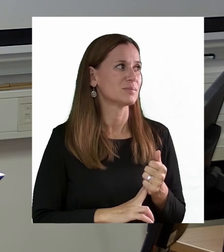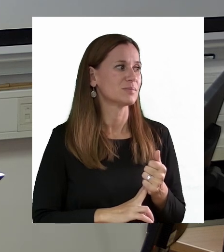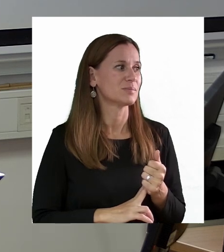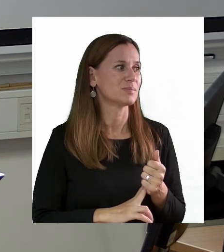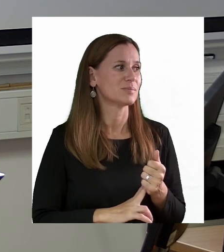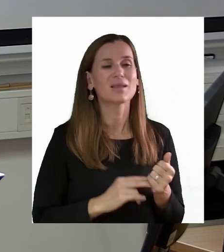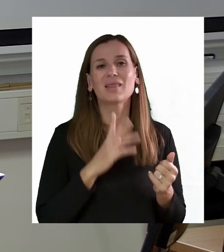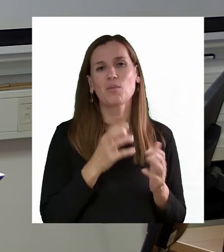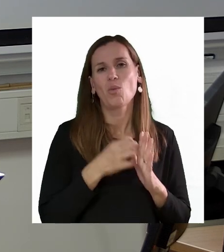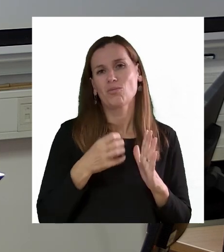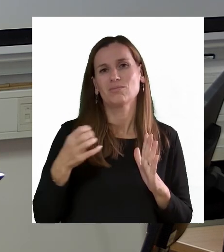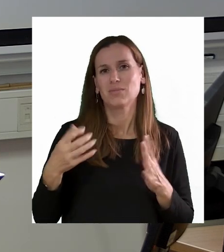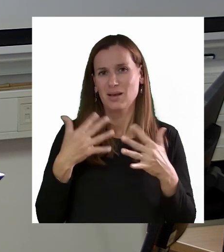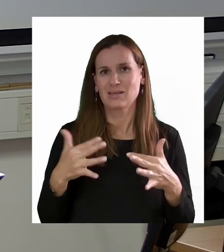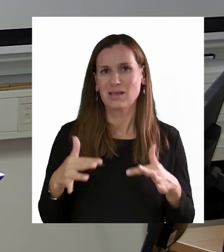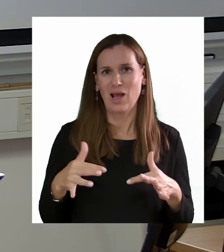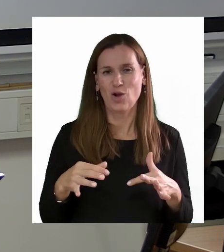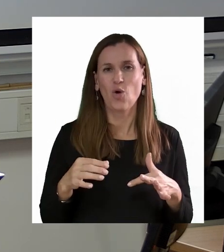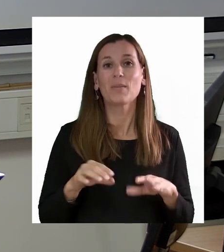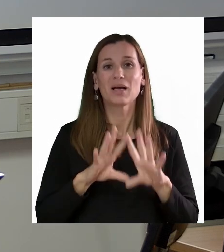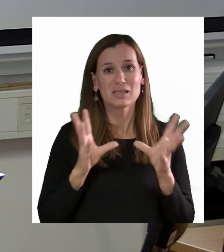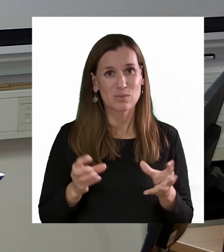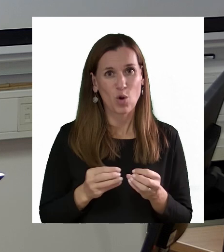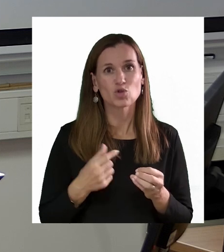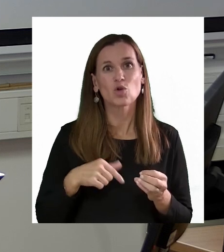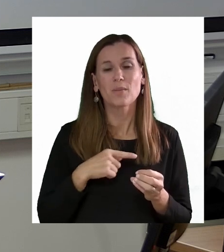to talk about it. But generally we focus on the creating